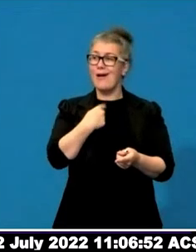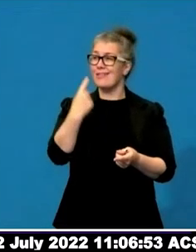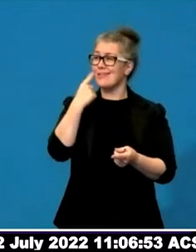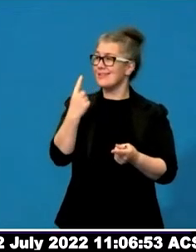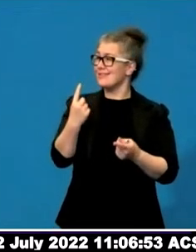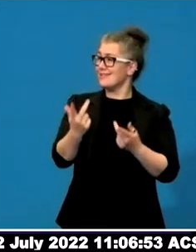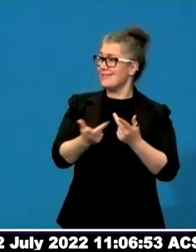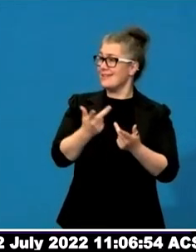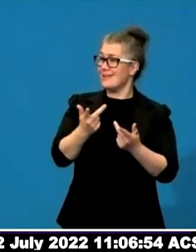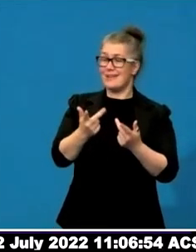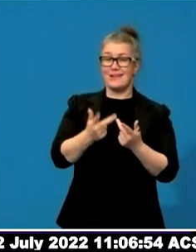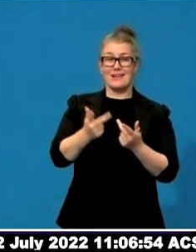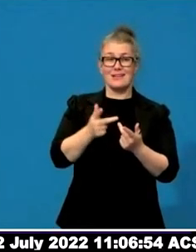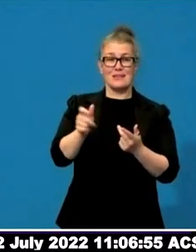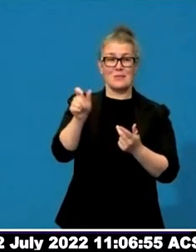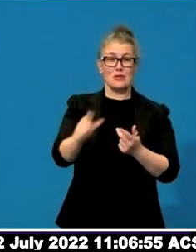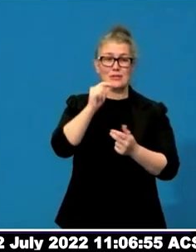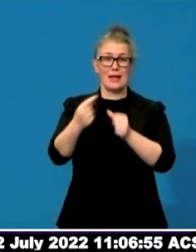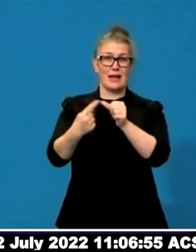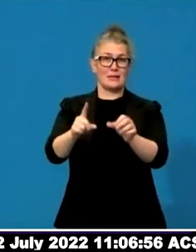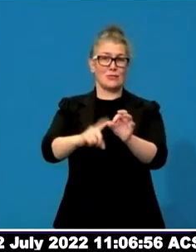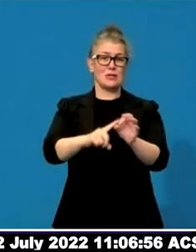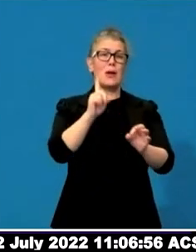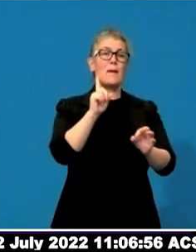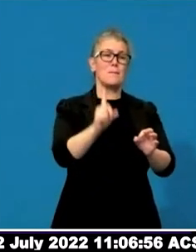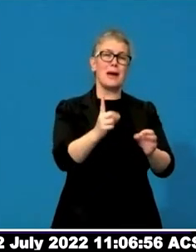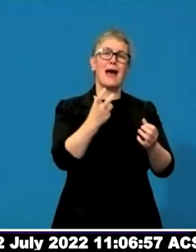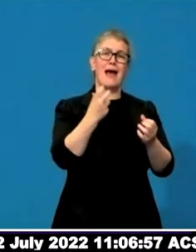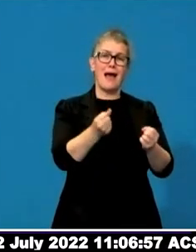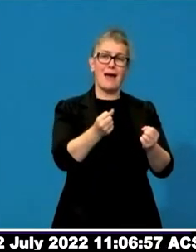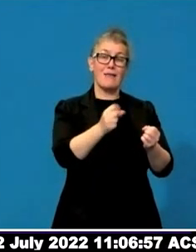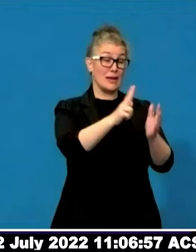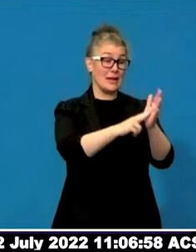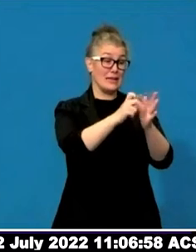There is also the interface with the NDIS Quality and Safeguards Commission,